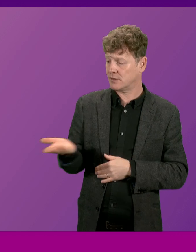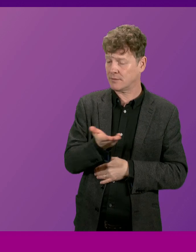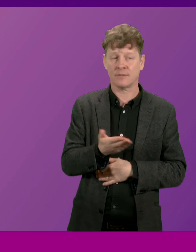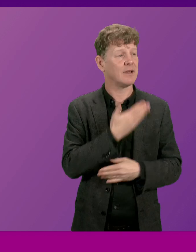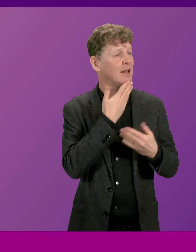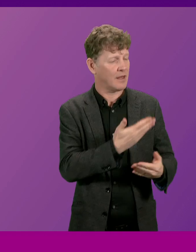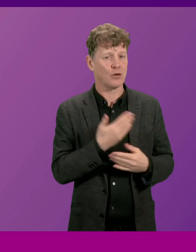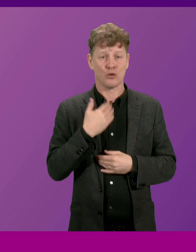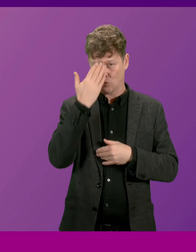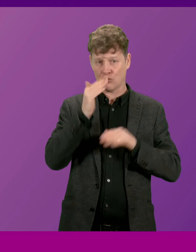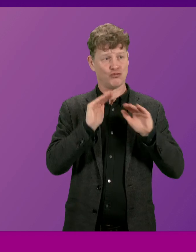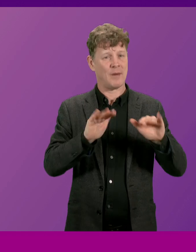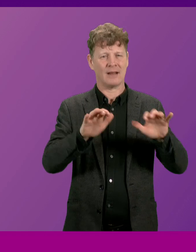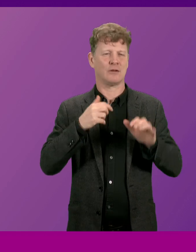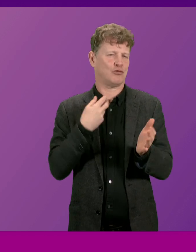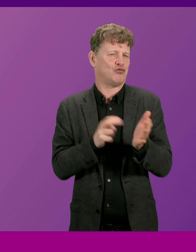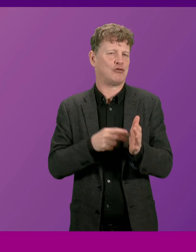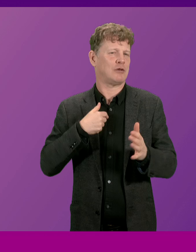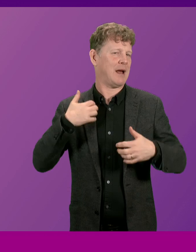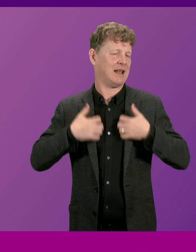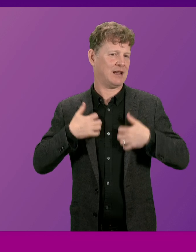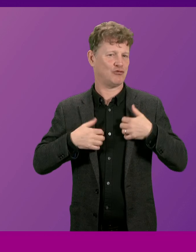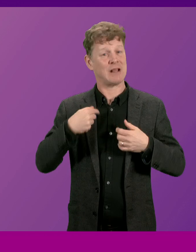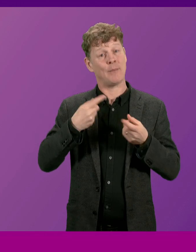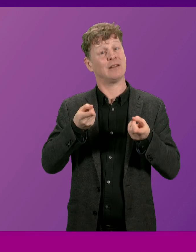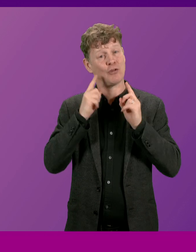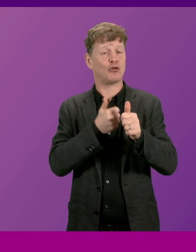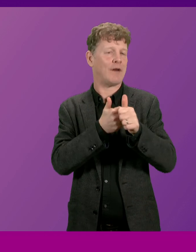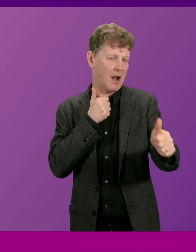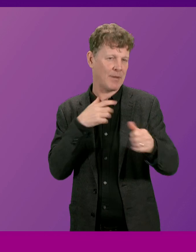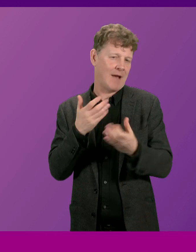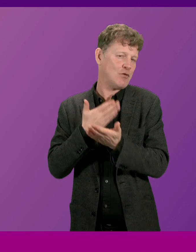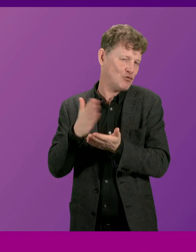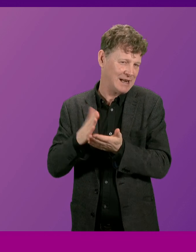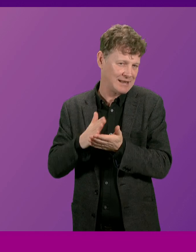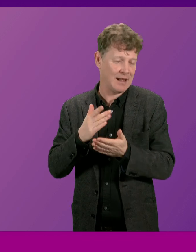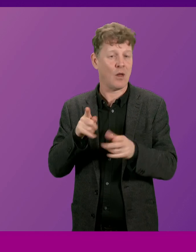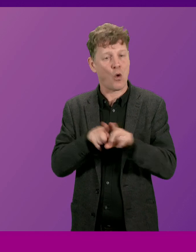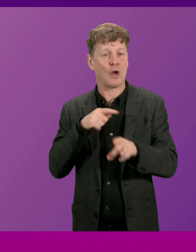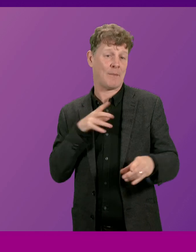I remind the chamber of my entry in the register of members’ interests, which states that I am the director of a company with retail interests and am a member of the Union of Shop, Distributive and Allied Workers.